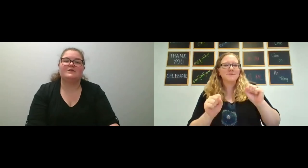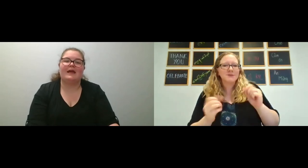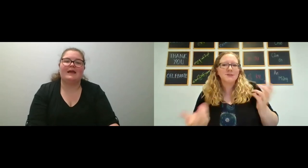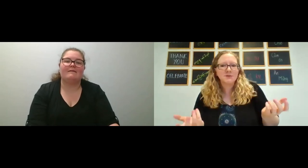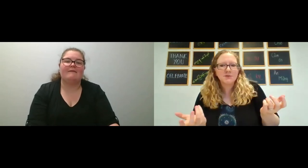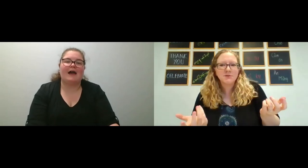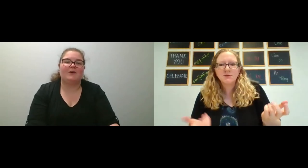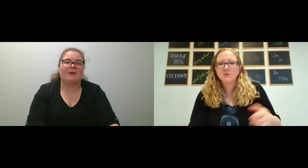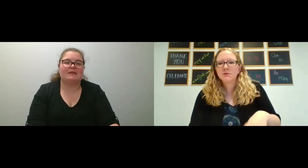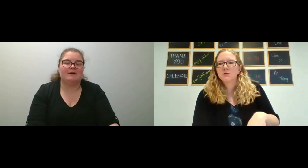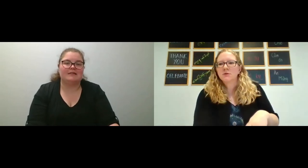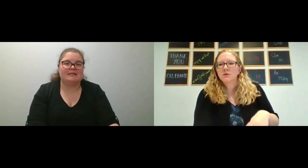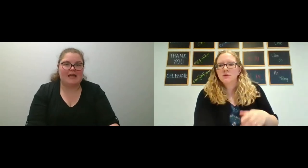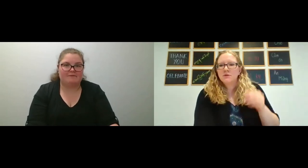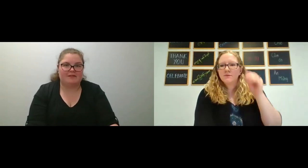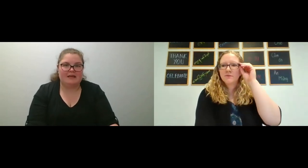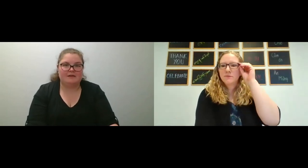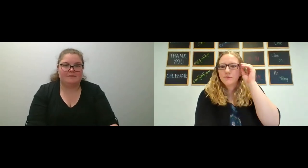so they can evacuate the building safely.